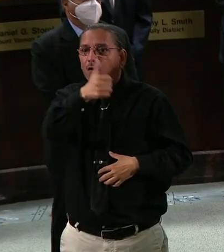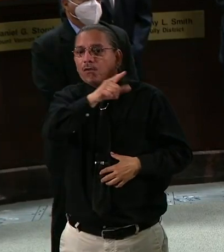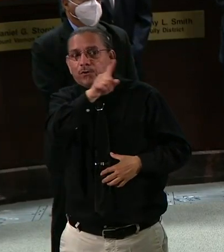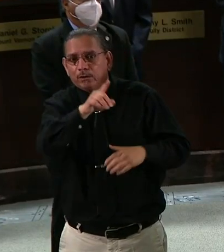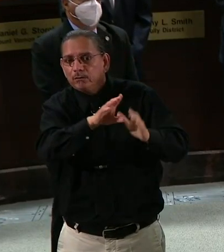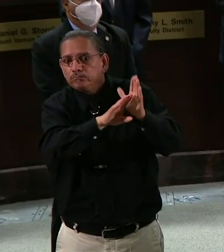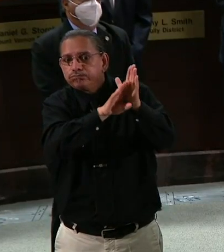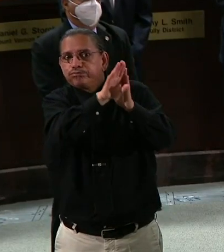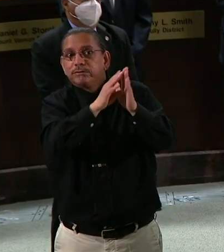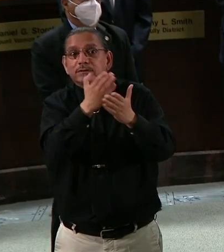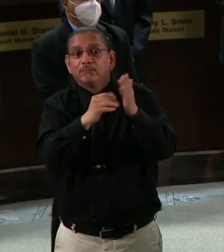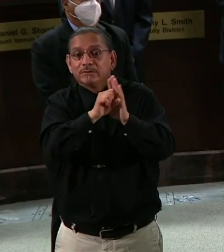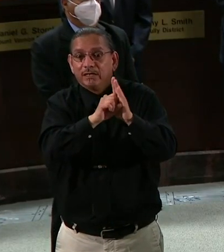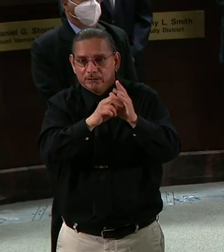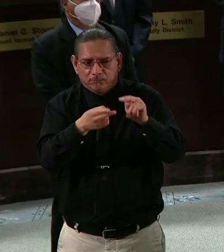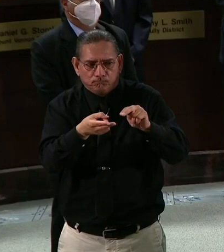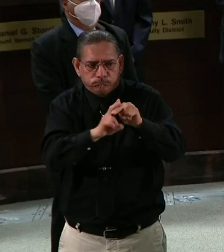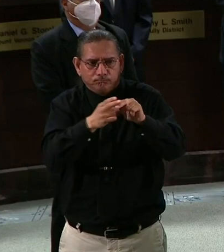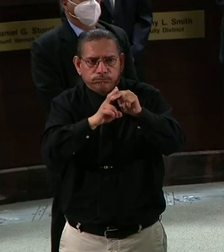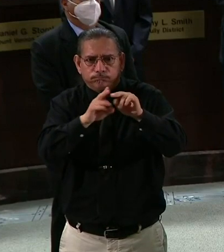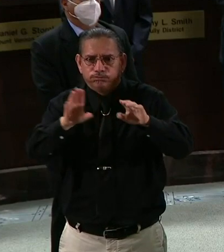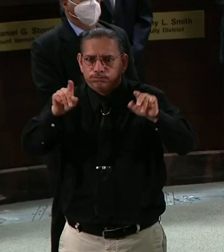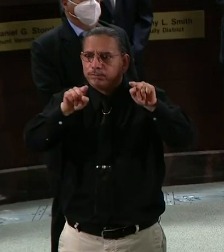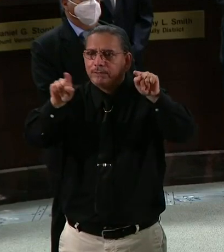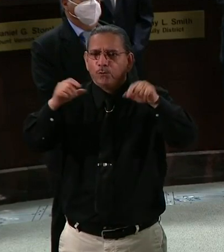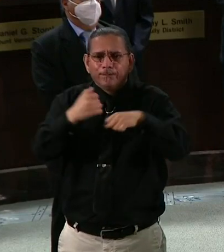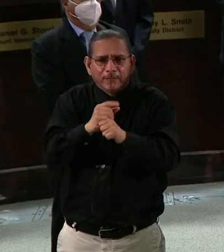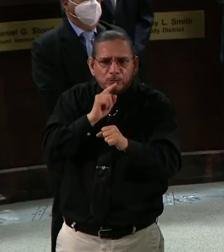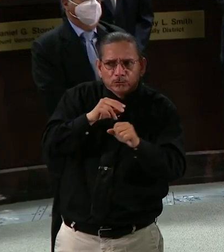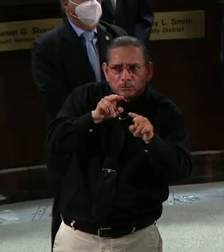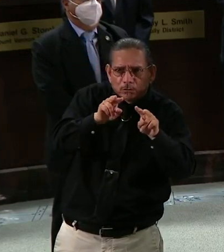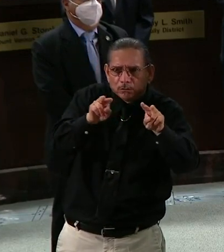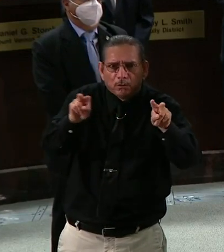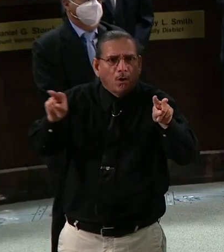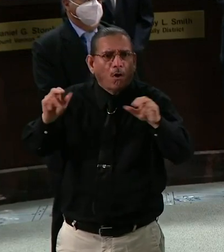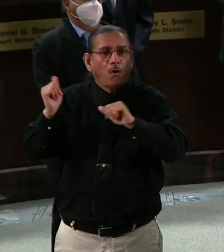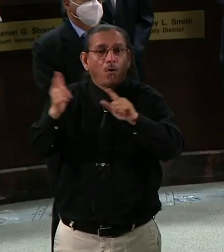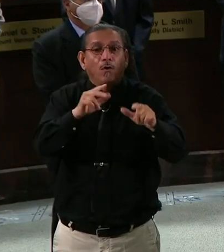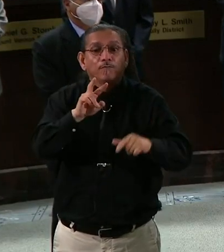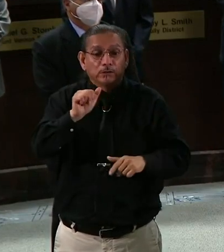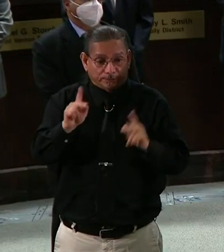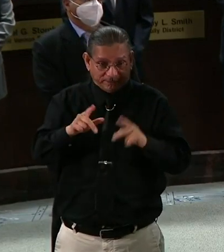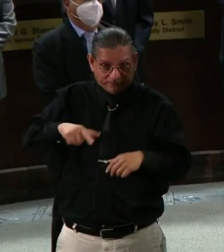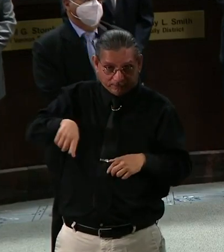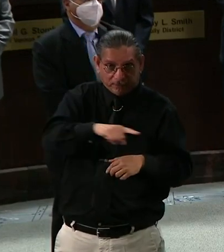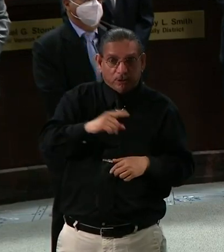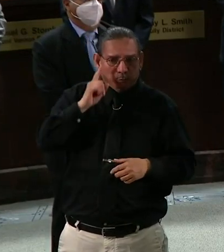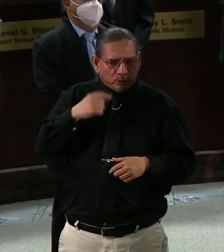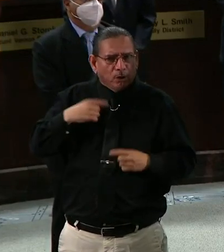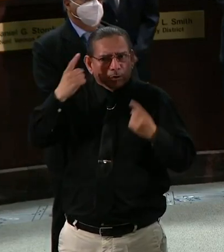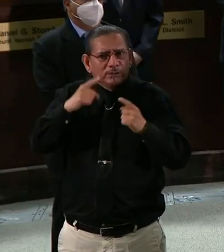EARTH ANOTHER DATE. I HATE WE'VE SEEN A RESURGENCE OUT IN